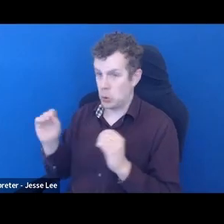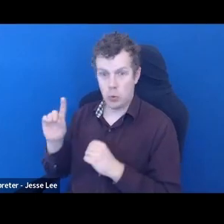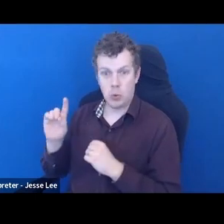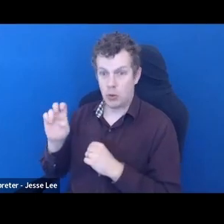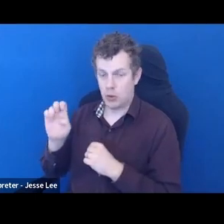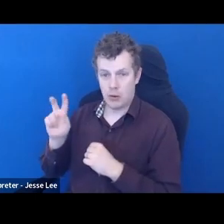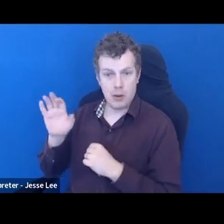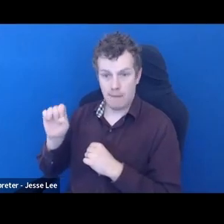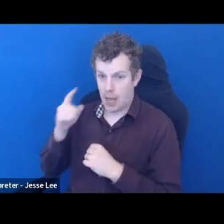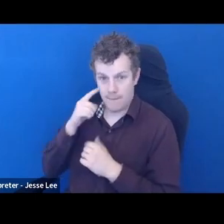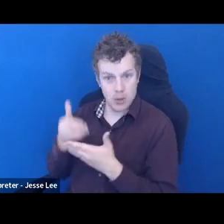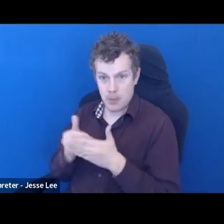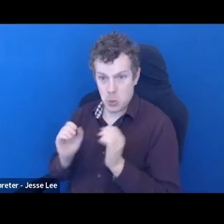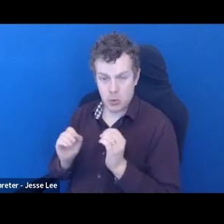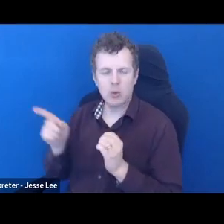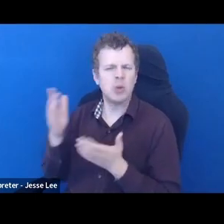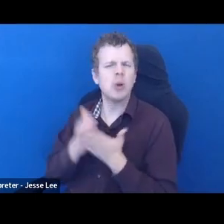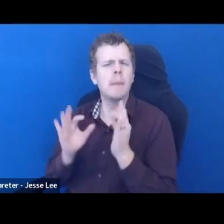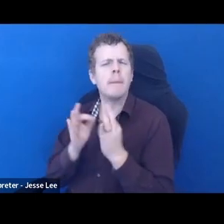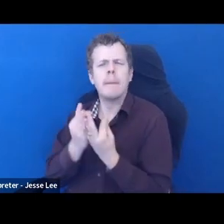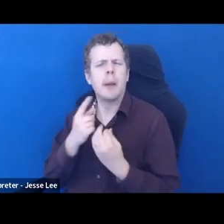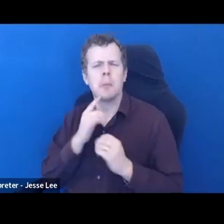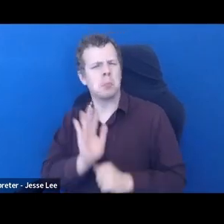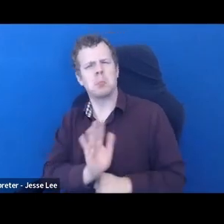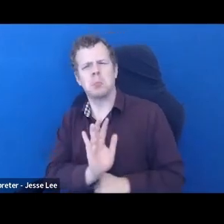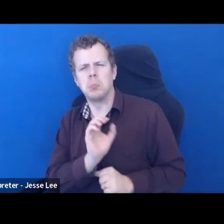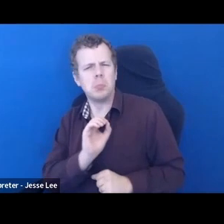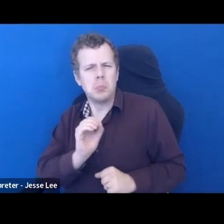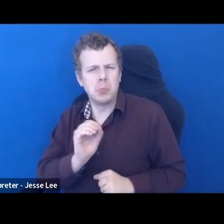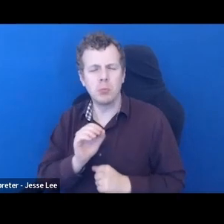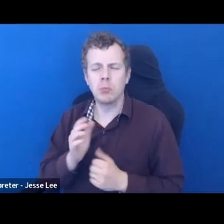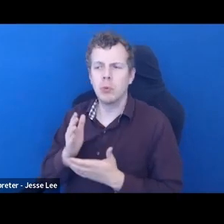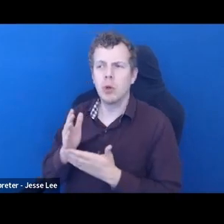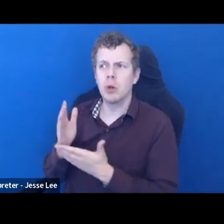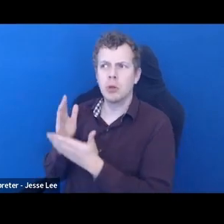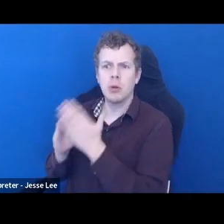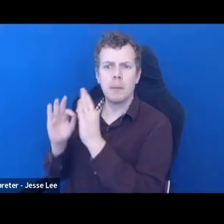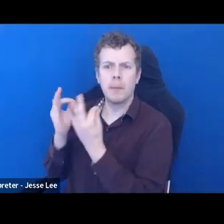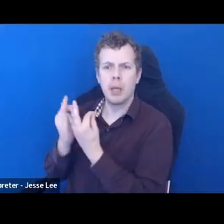So families who might elect not to or families who might not be able to do that for -